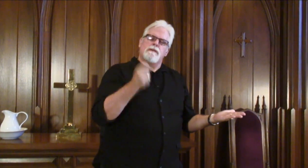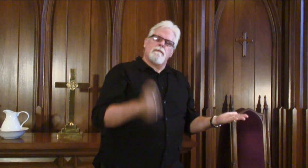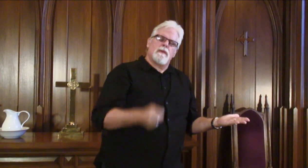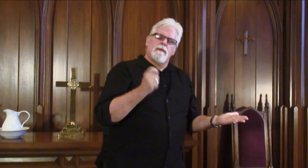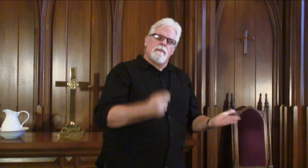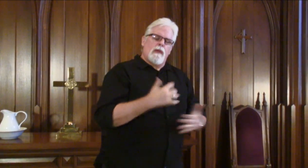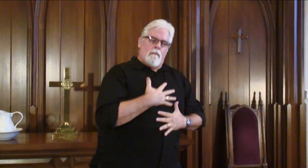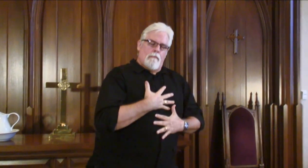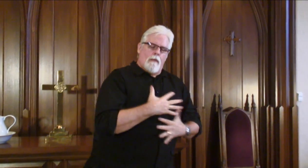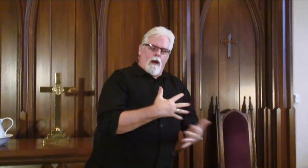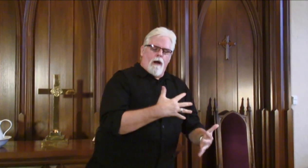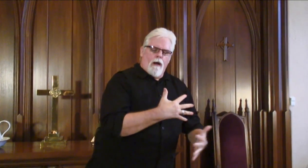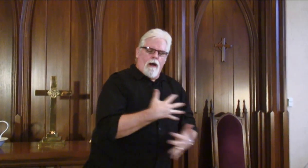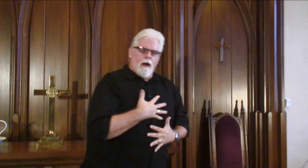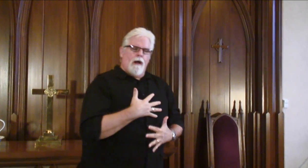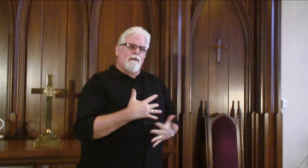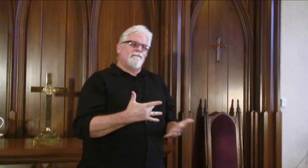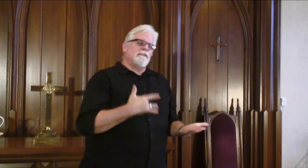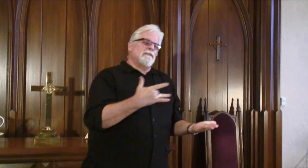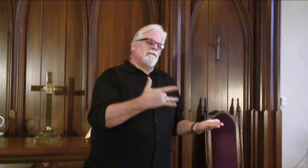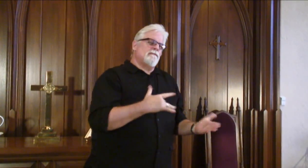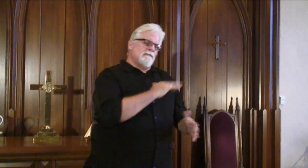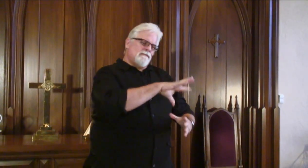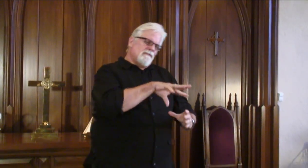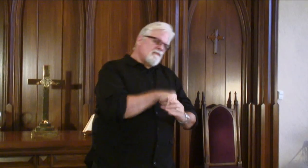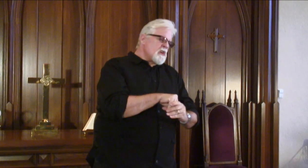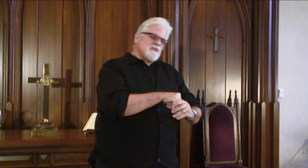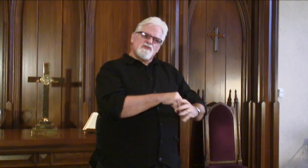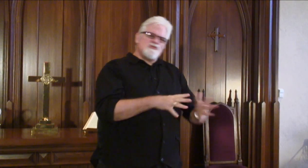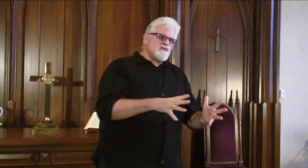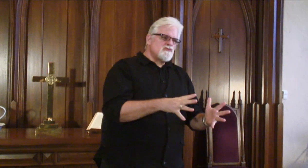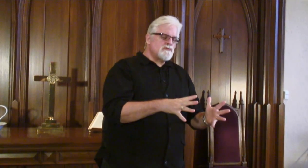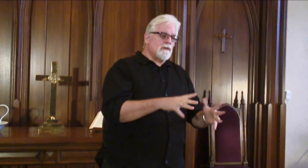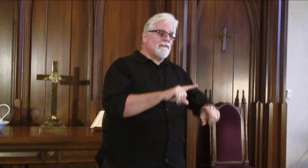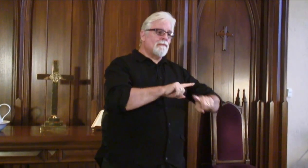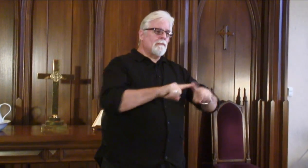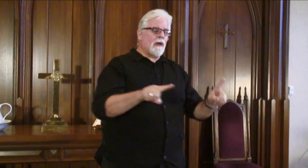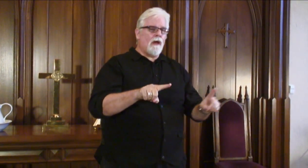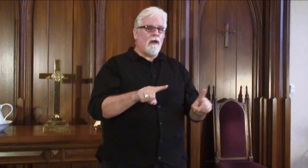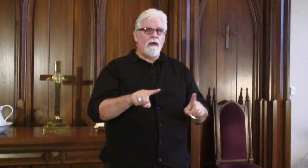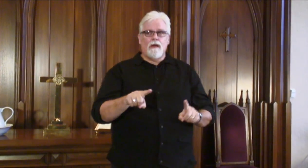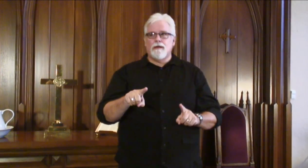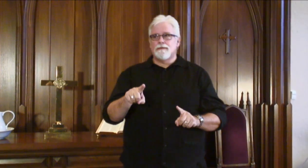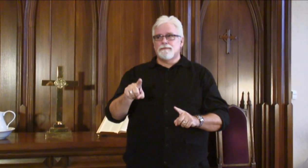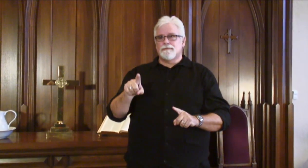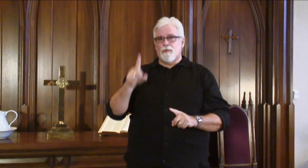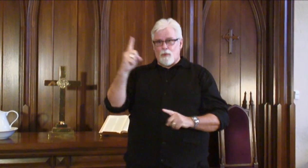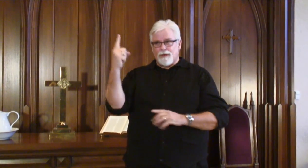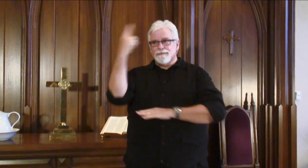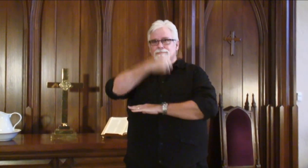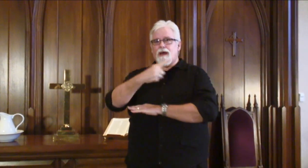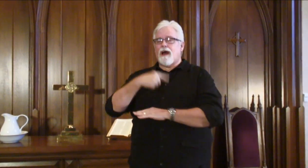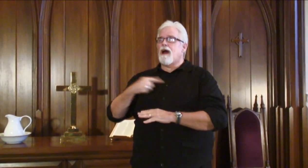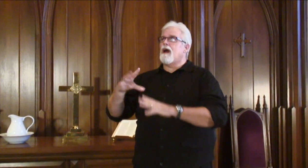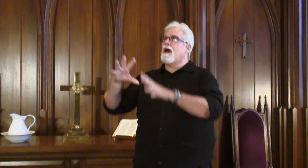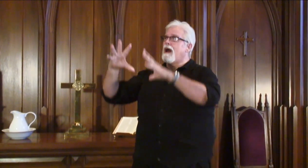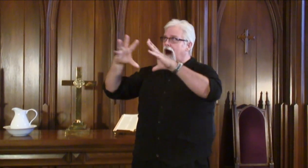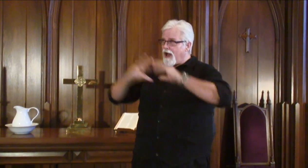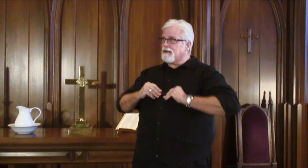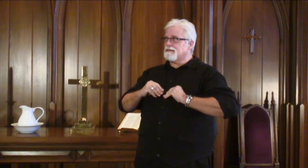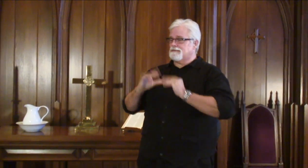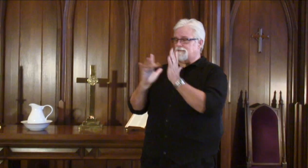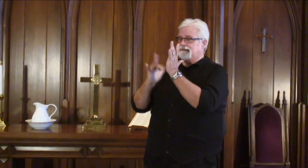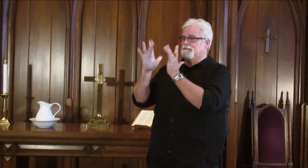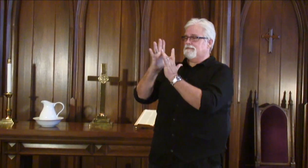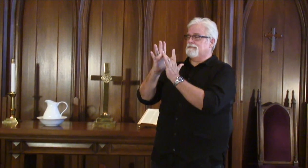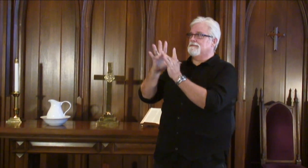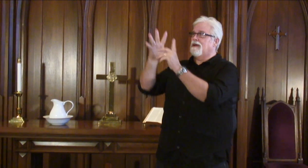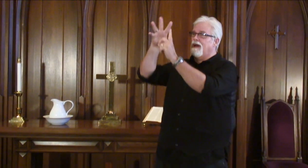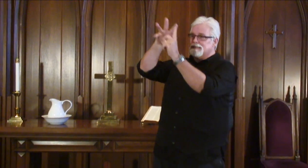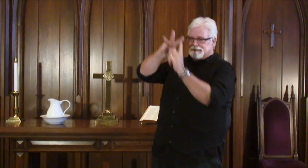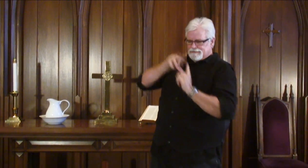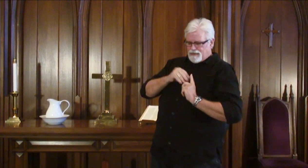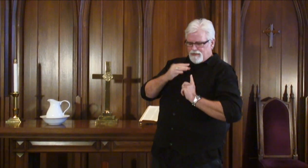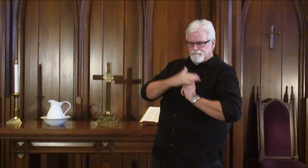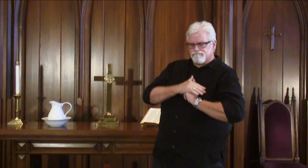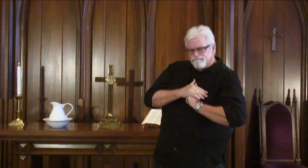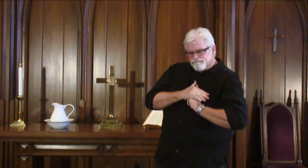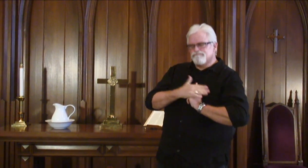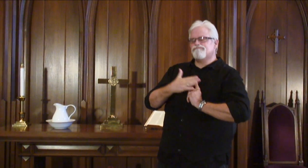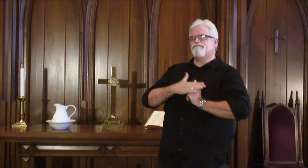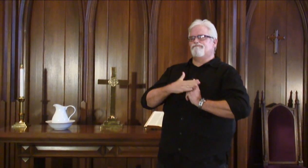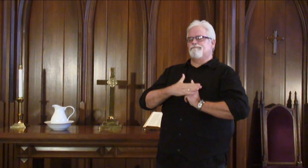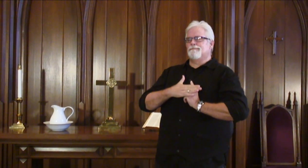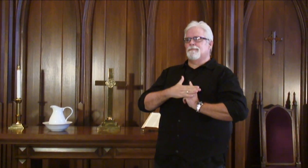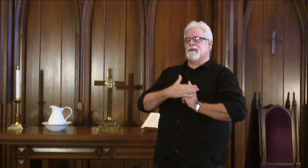to me. I just enjoyed the beat and the vibration and the rhythm. But one day I accepted Jesus